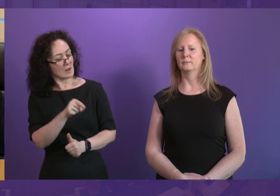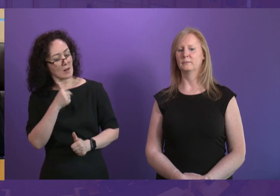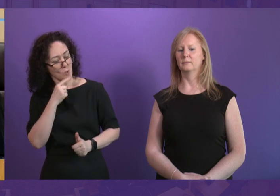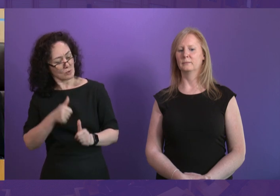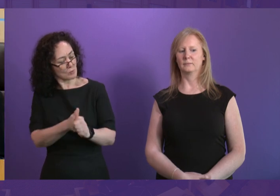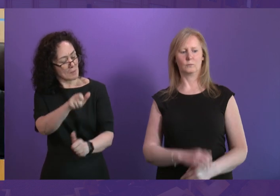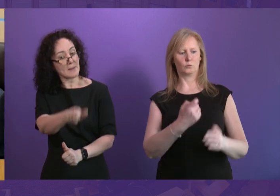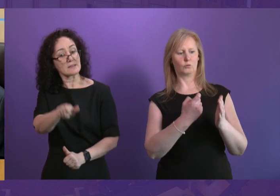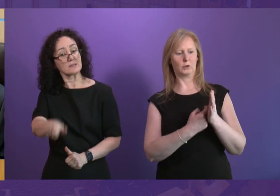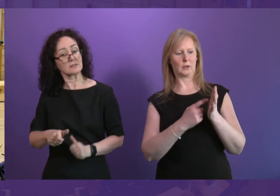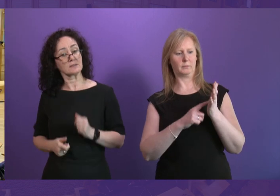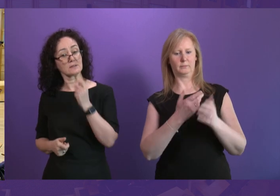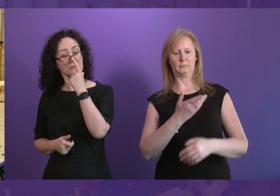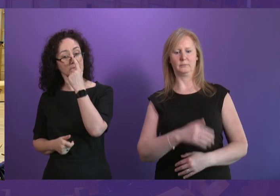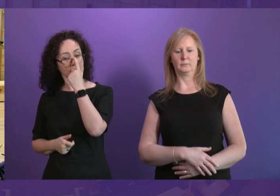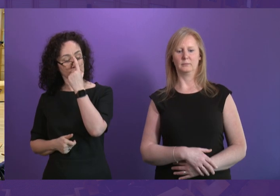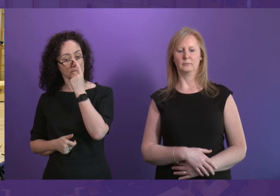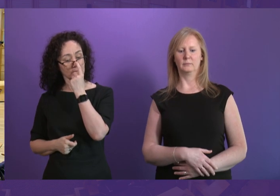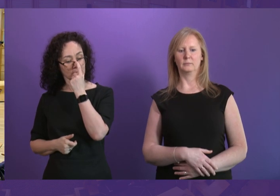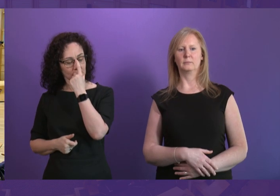Richard Lyle (Uddingston and Bellshill) (SNP): Can the First Minister give an indication